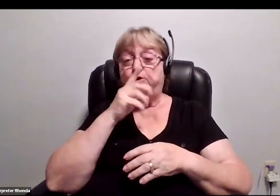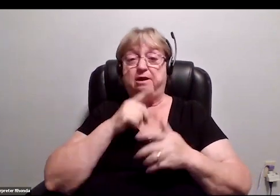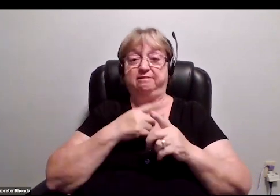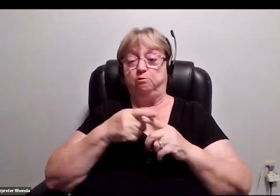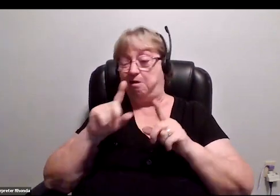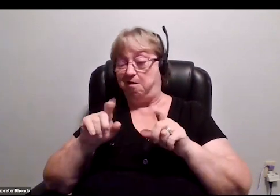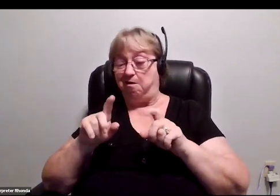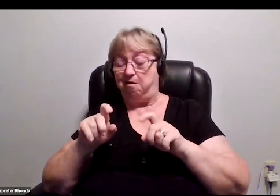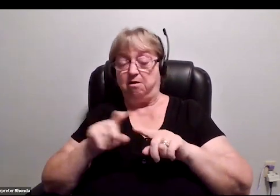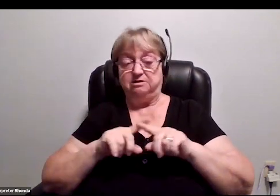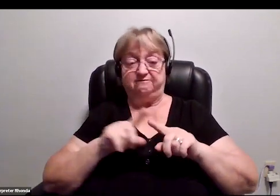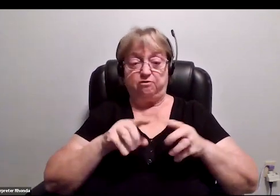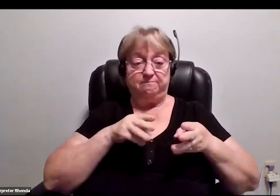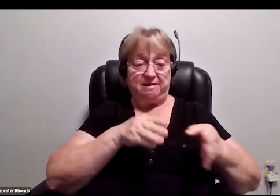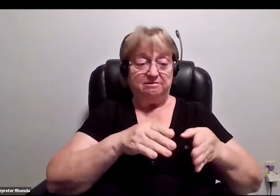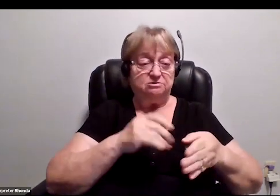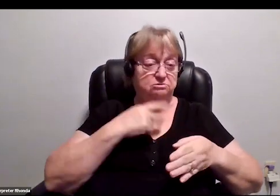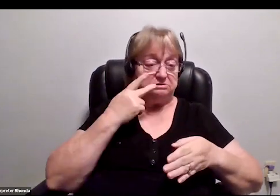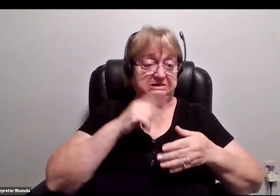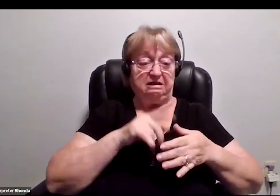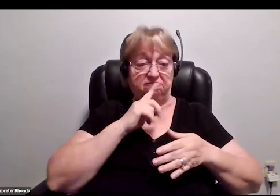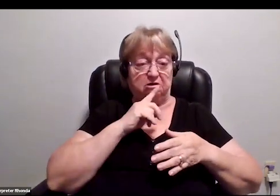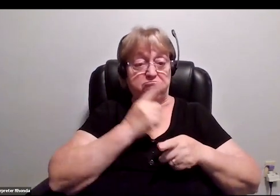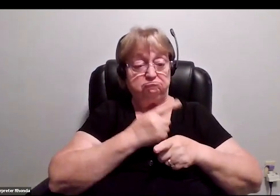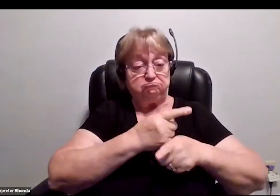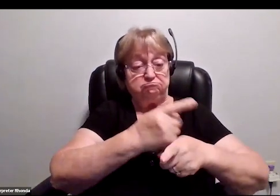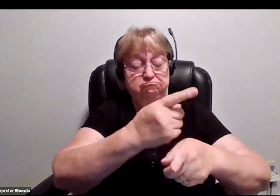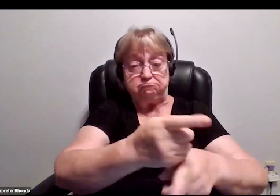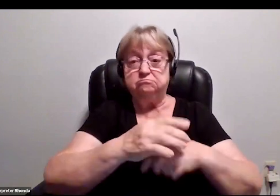with density to see how consistent they were.